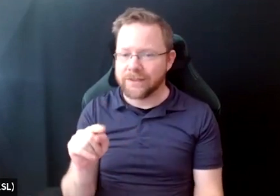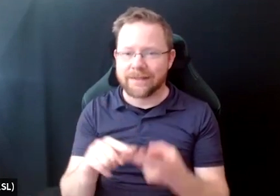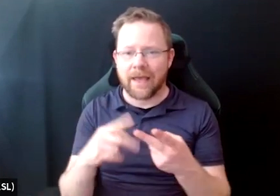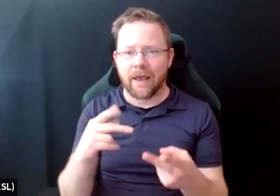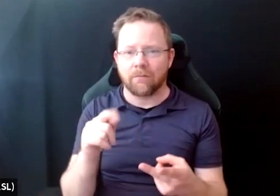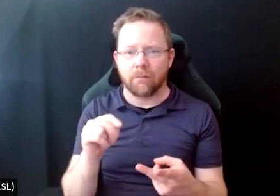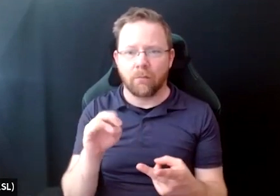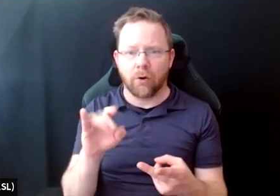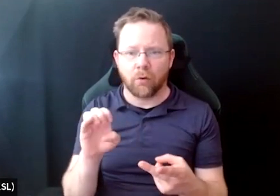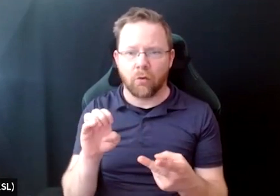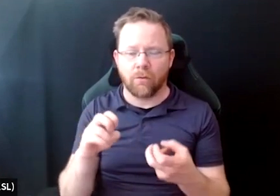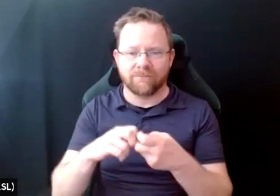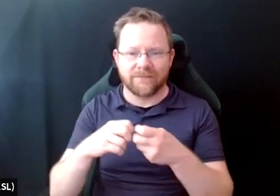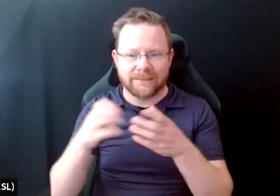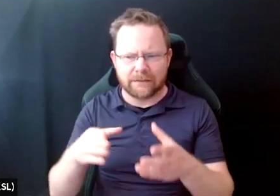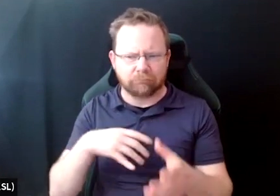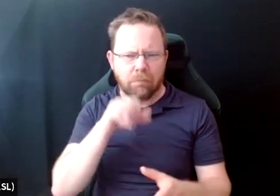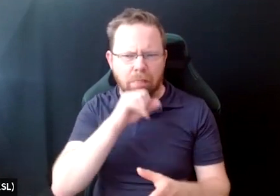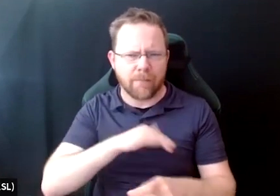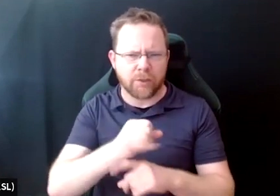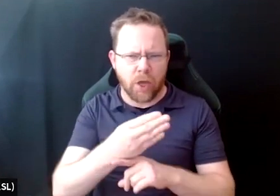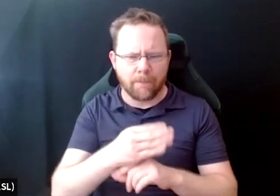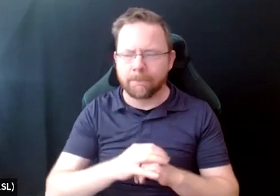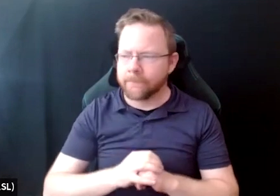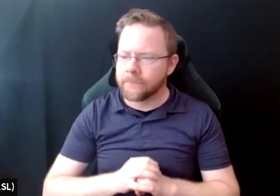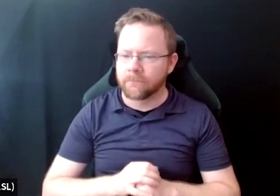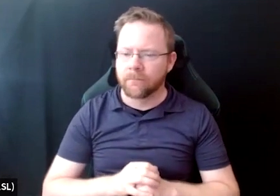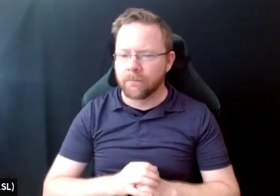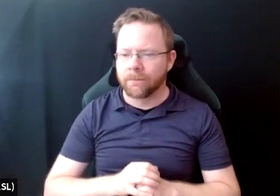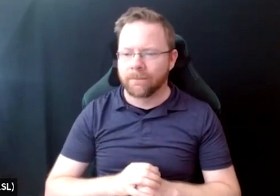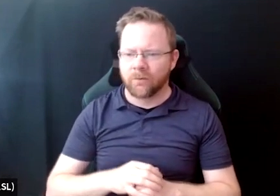which I love. Like I said, this is a very creative problem,